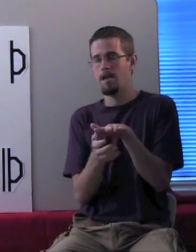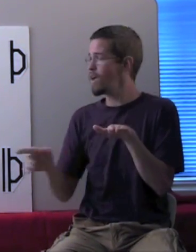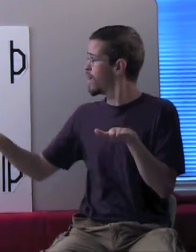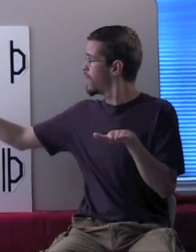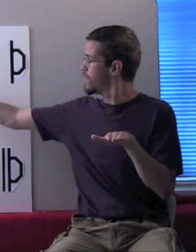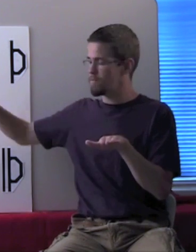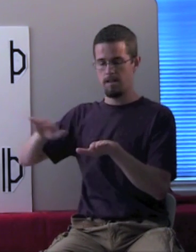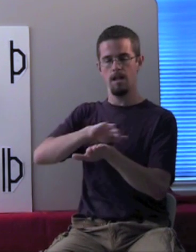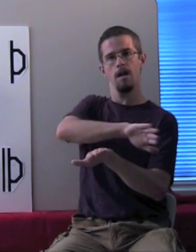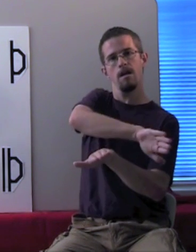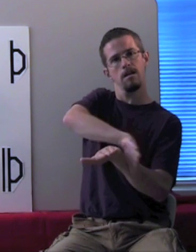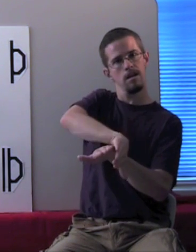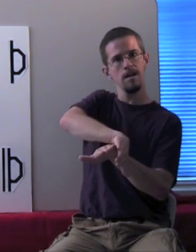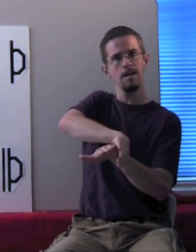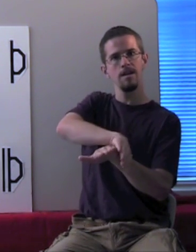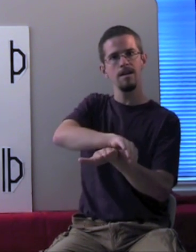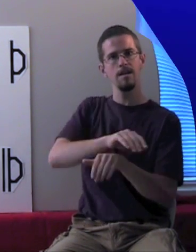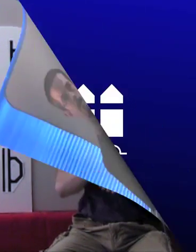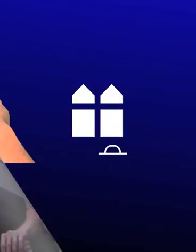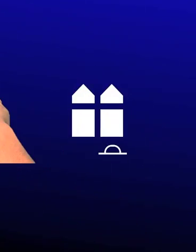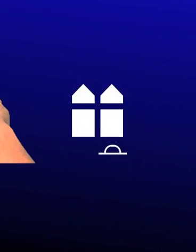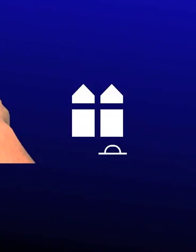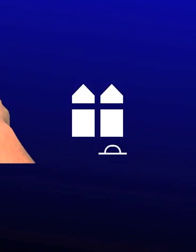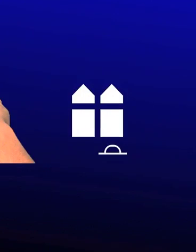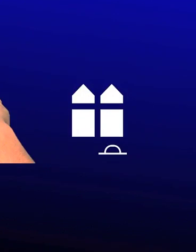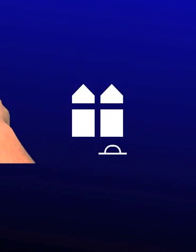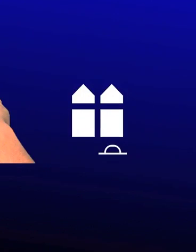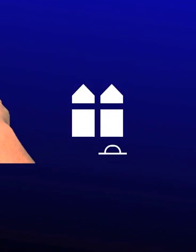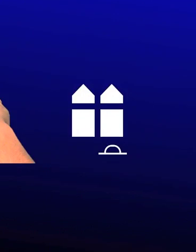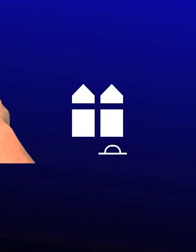contact below, and contact on the left.